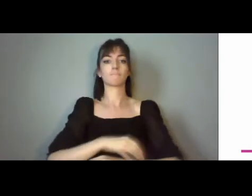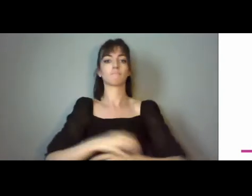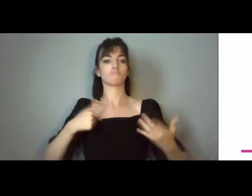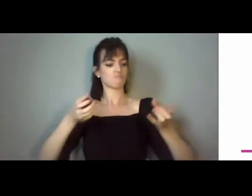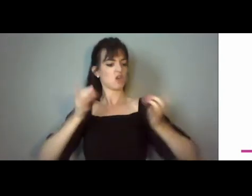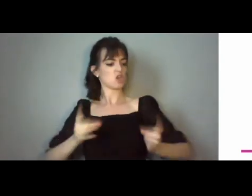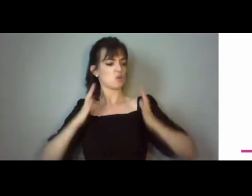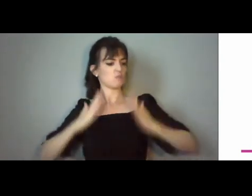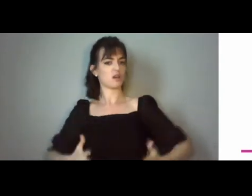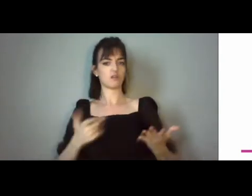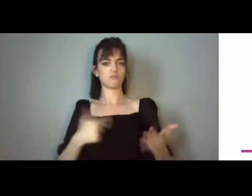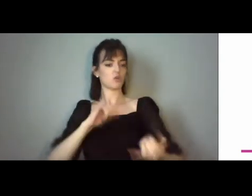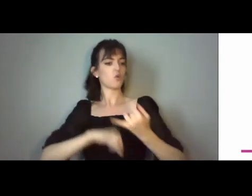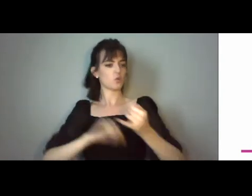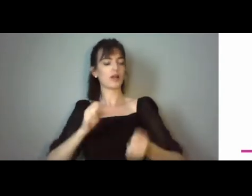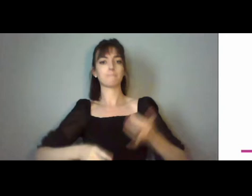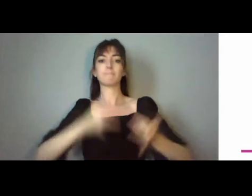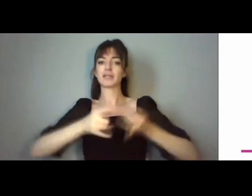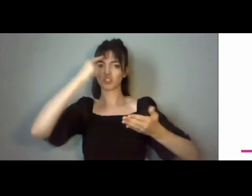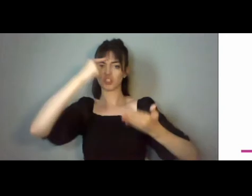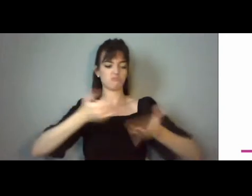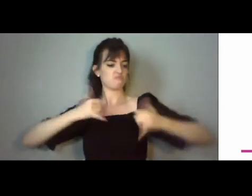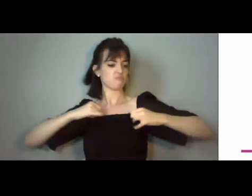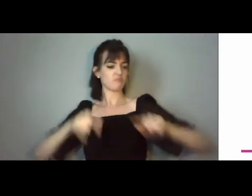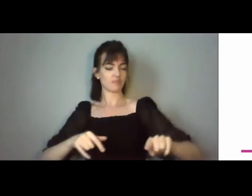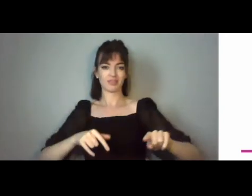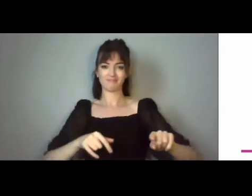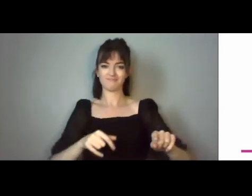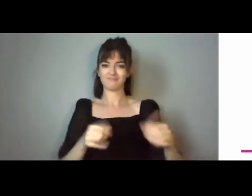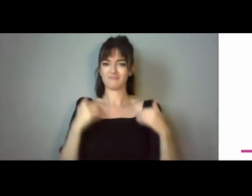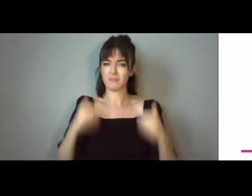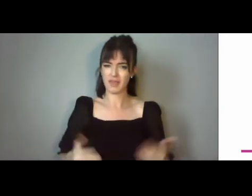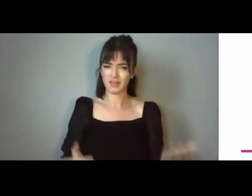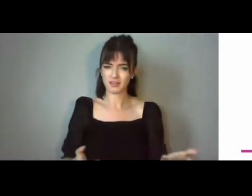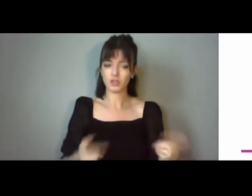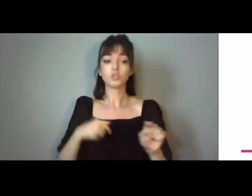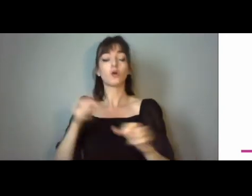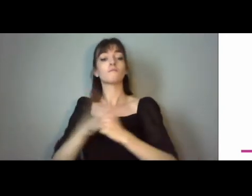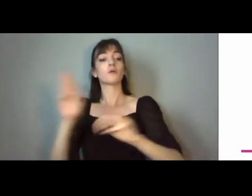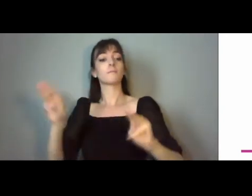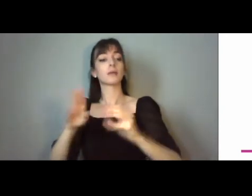As for people with disabilities, femaleness was constructed as falling outside of this normative